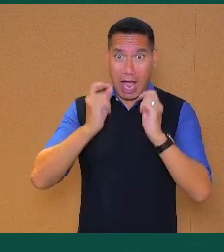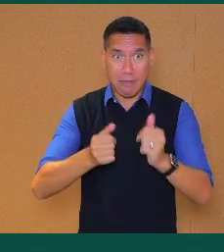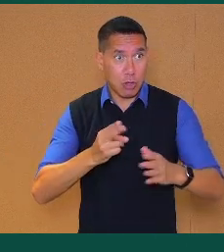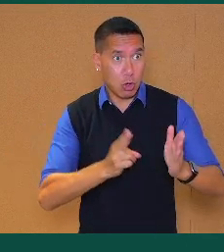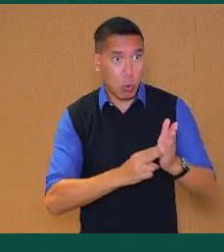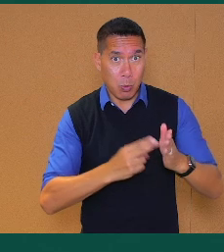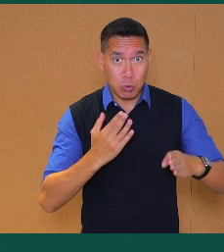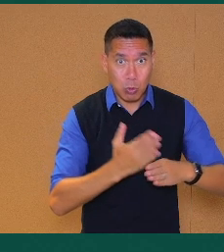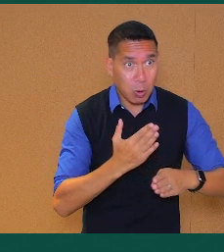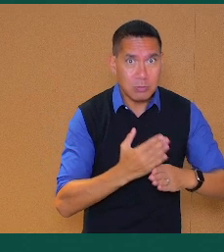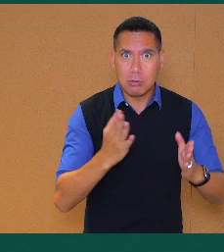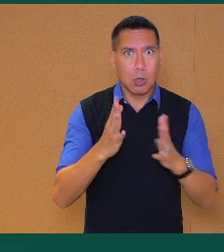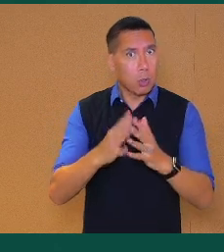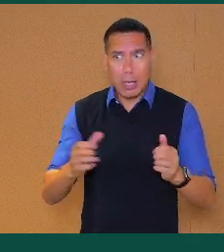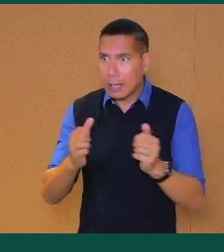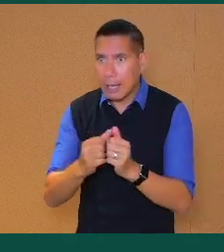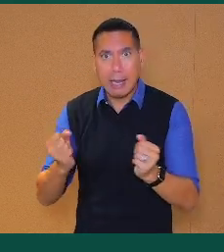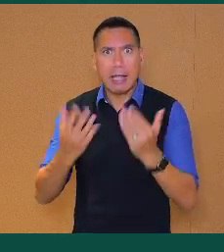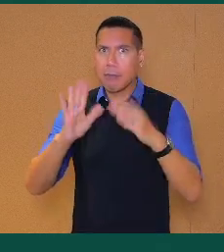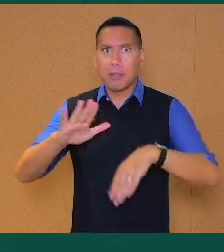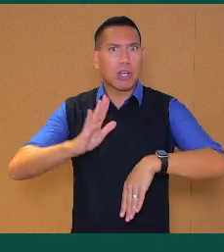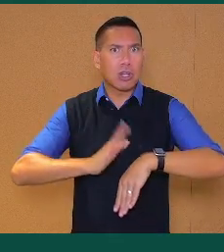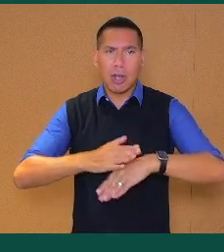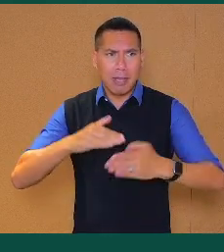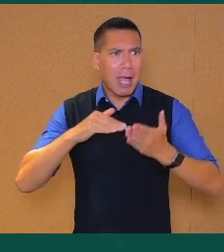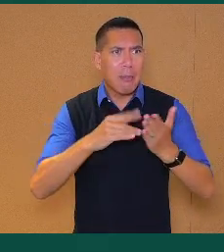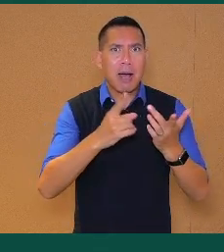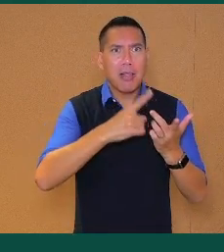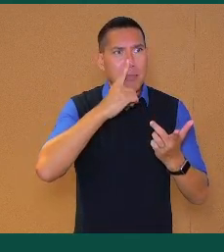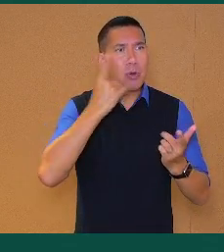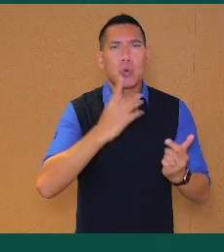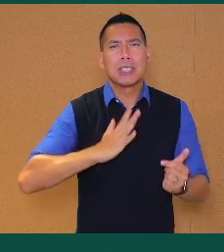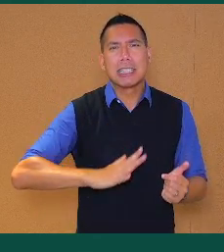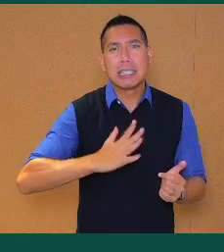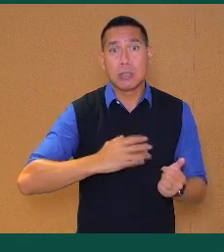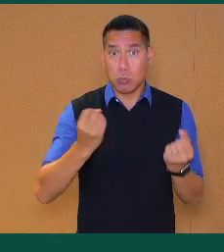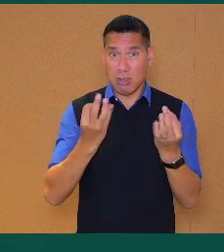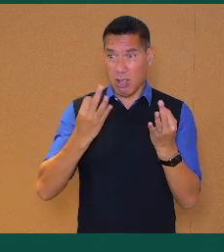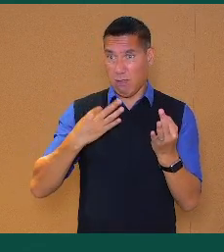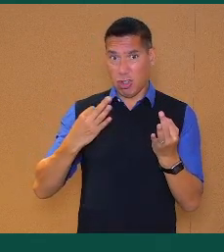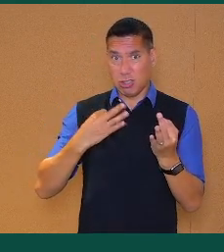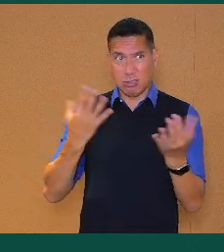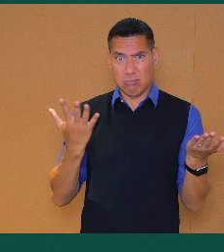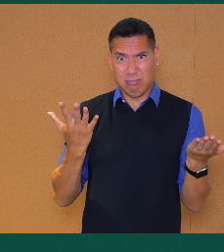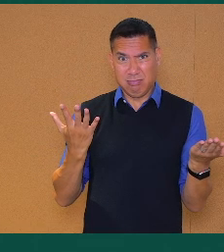outside of the normal working jobs, in their weekends, who give up a lot of time to help others who need it the most.